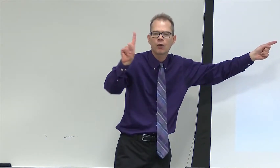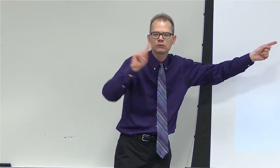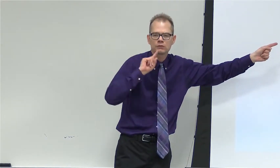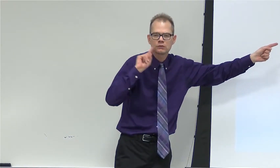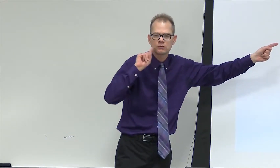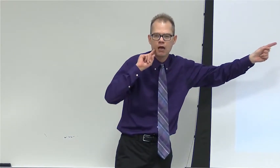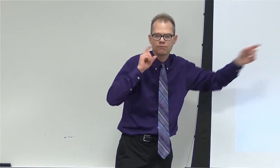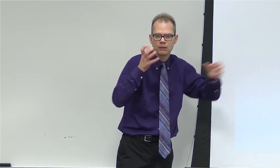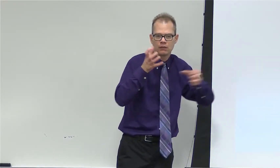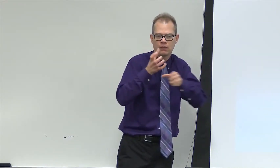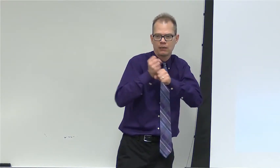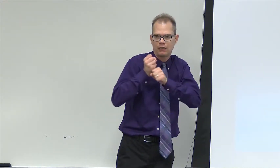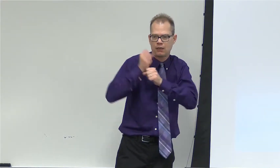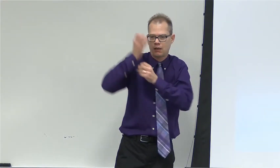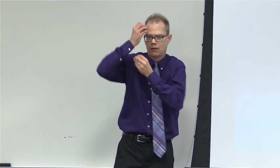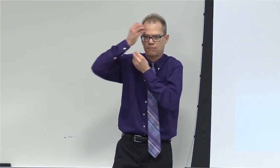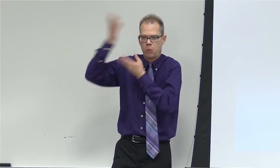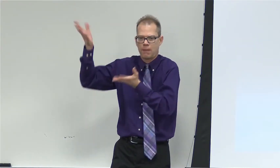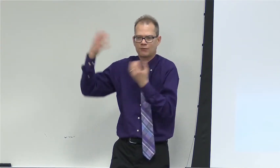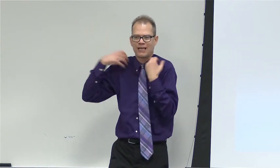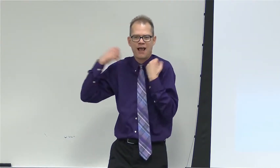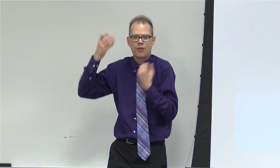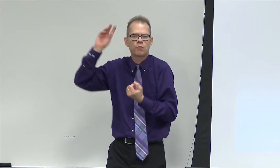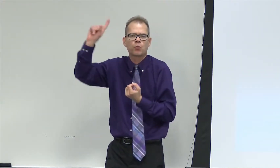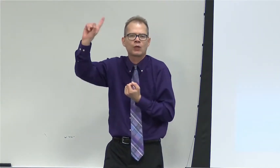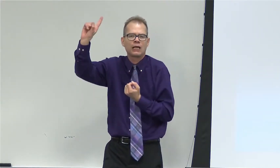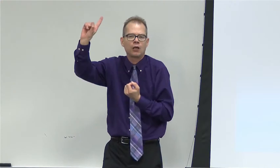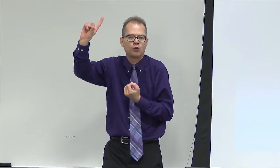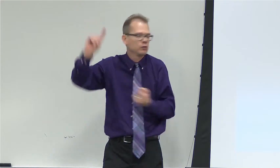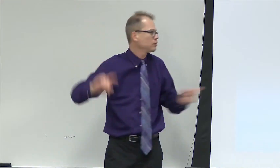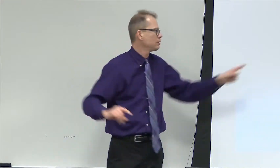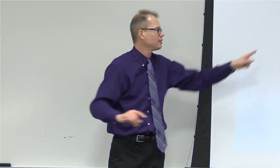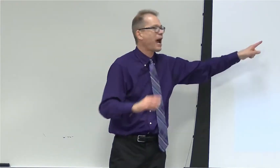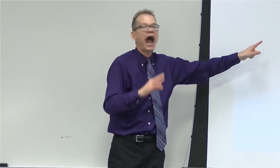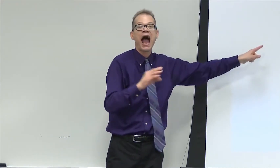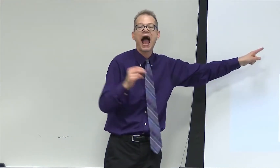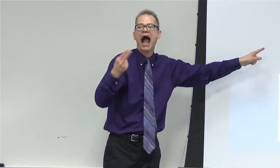I focused on where do they get their information about health care